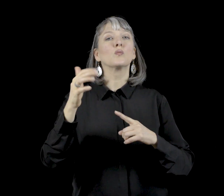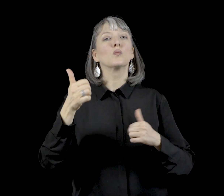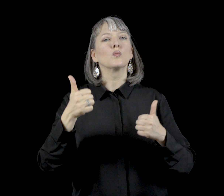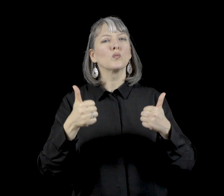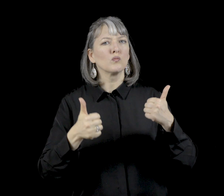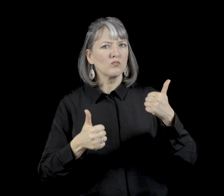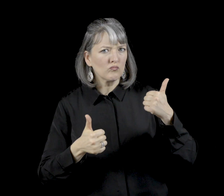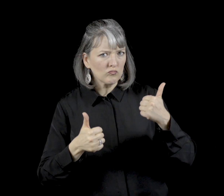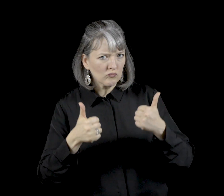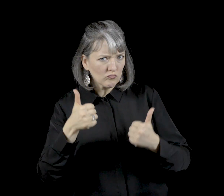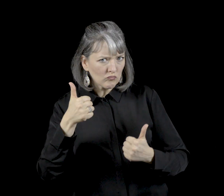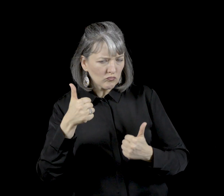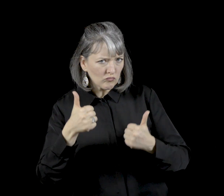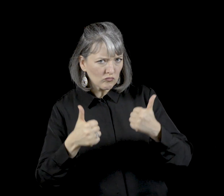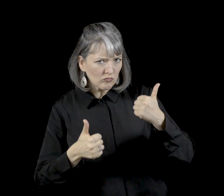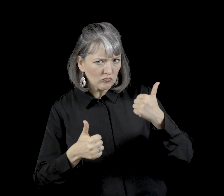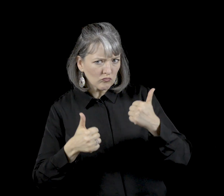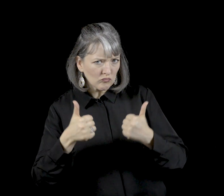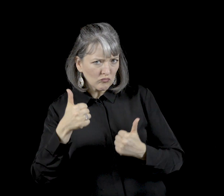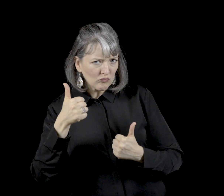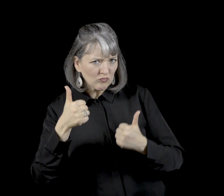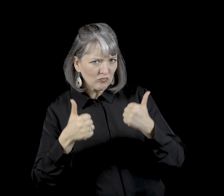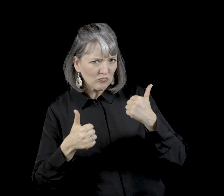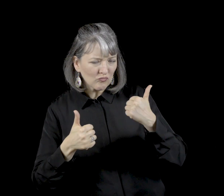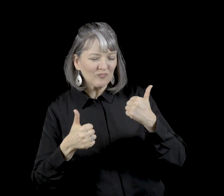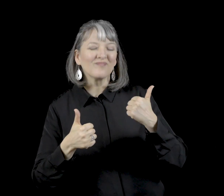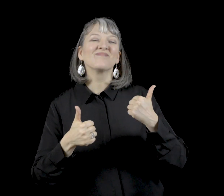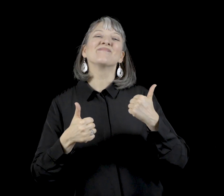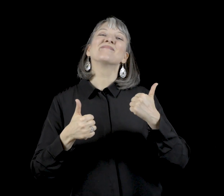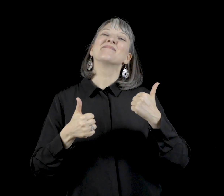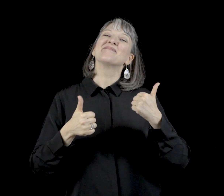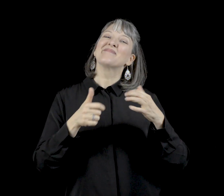WHICH, PREFERENCE, CHOOSE ONE